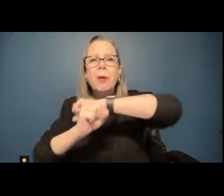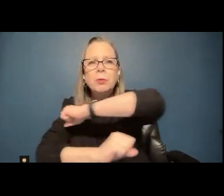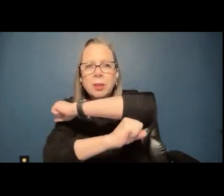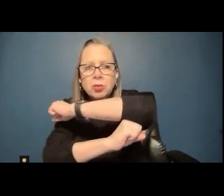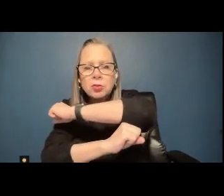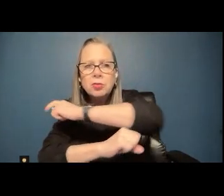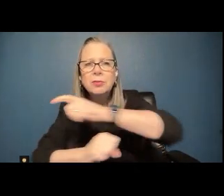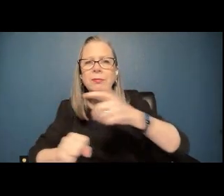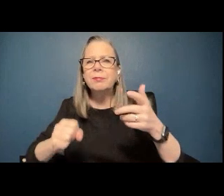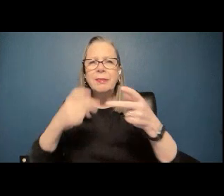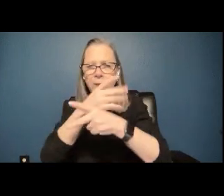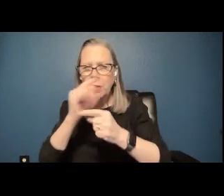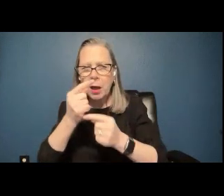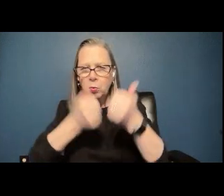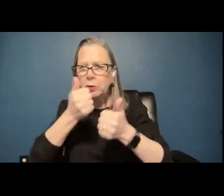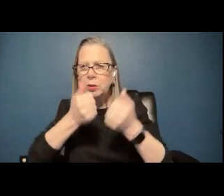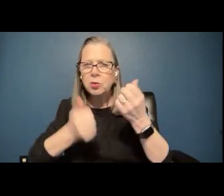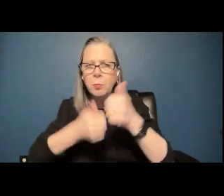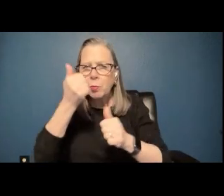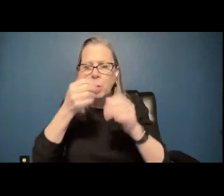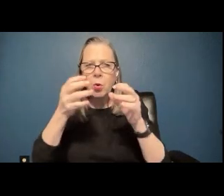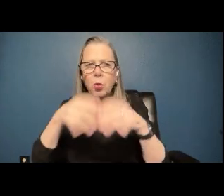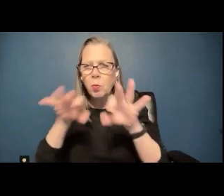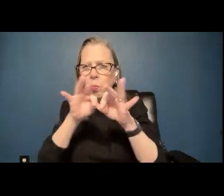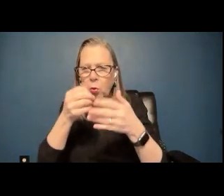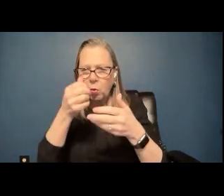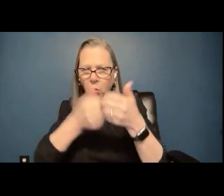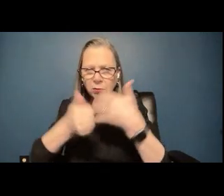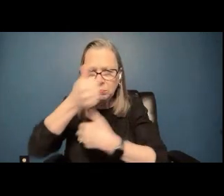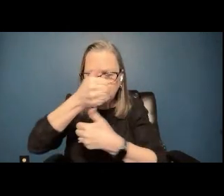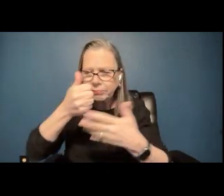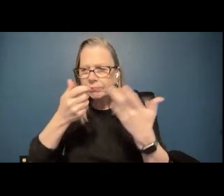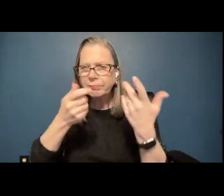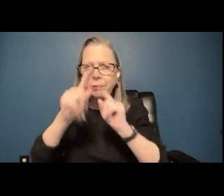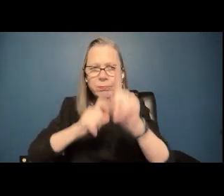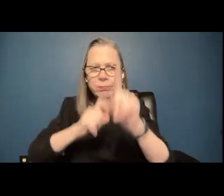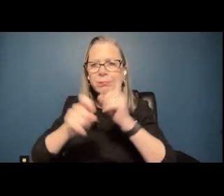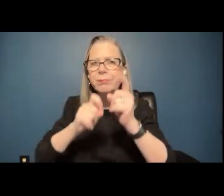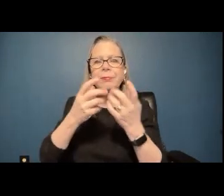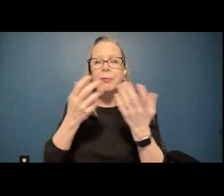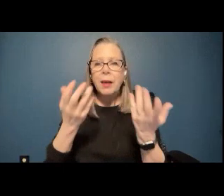workforce questions you have and starting to explore data sources to answer those questions.